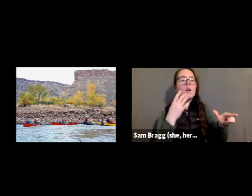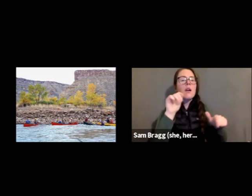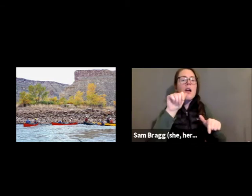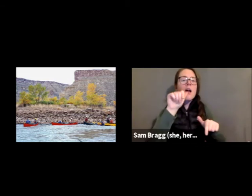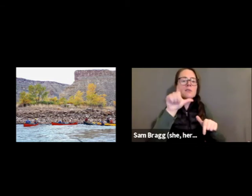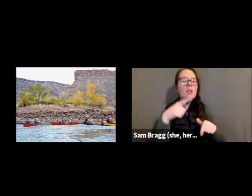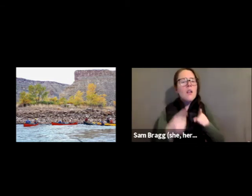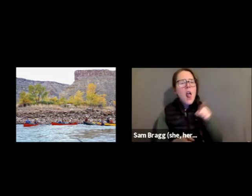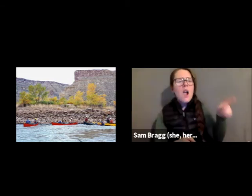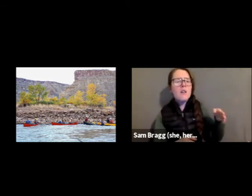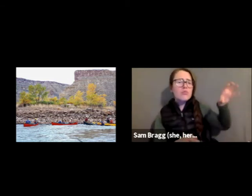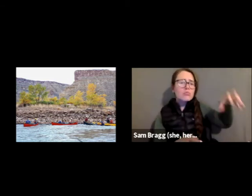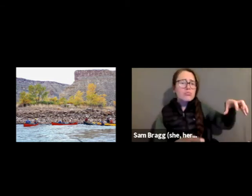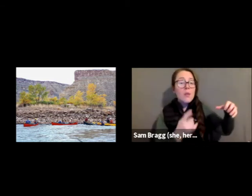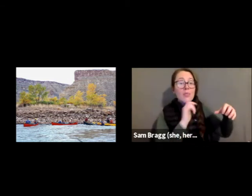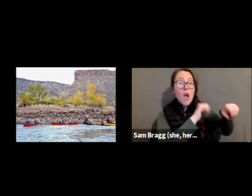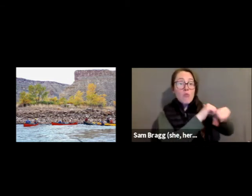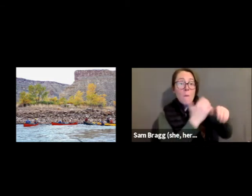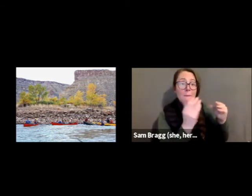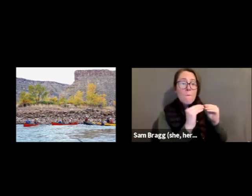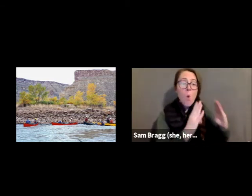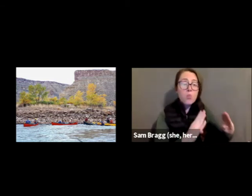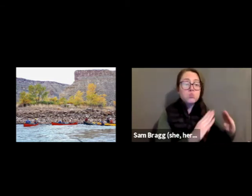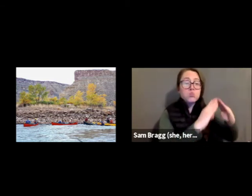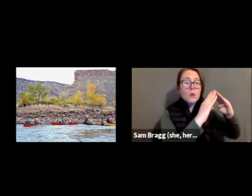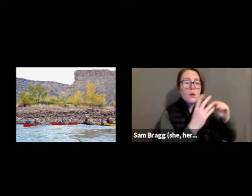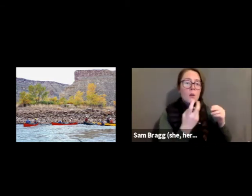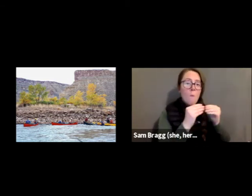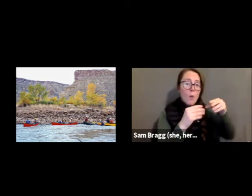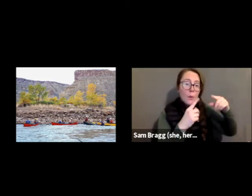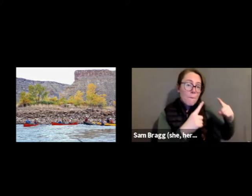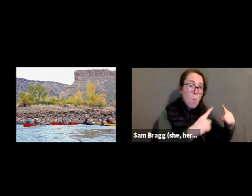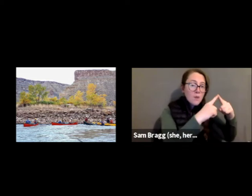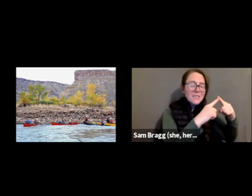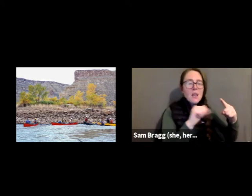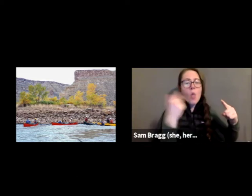left no you're close left and an ASL is just very descriptive and it allows you to describe exactly